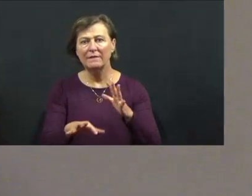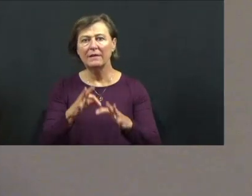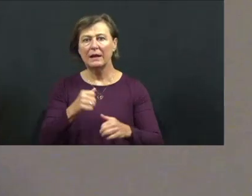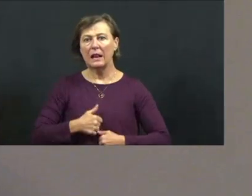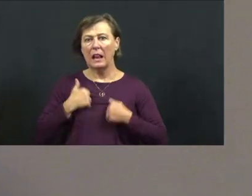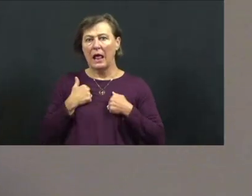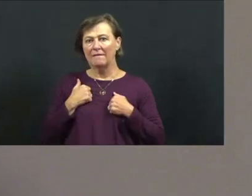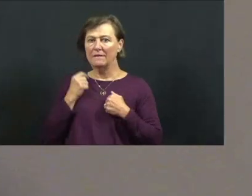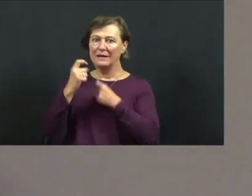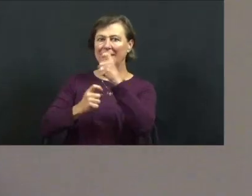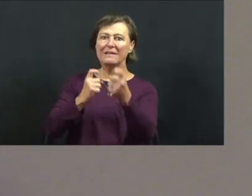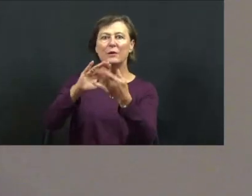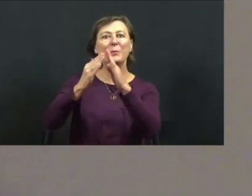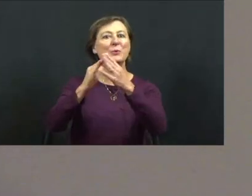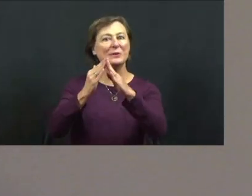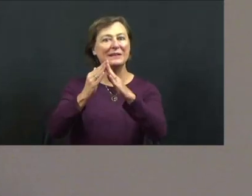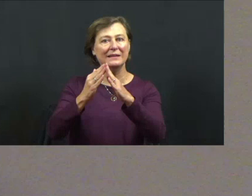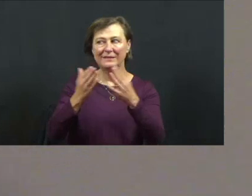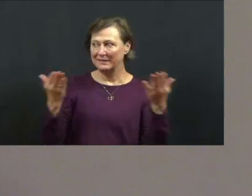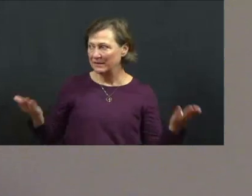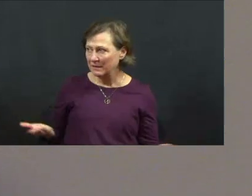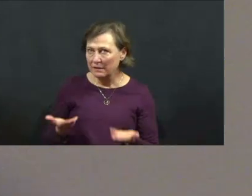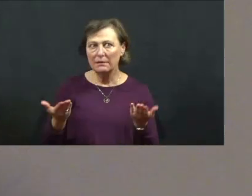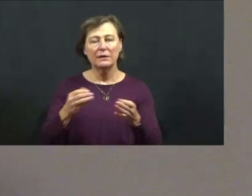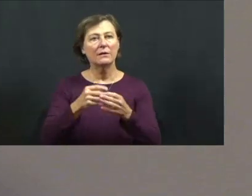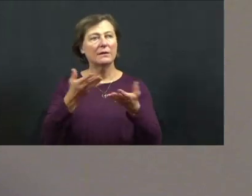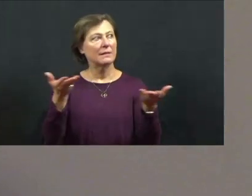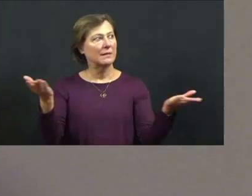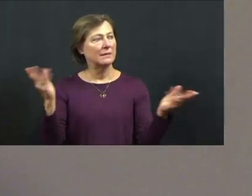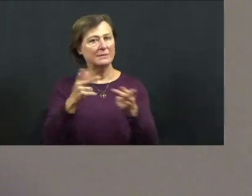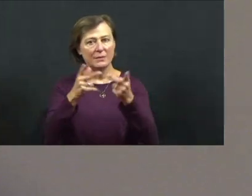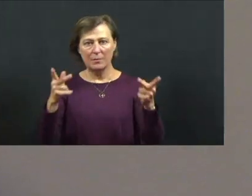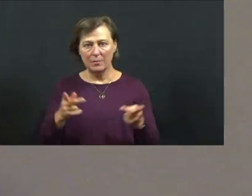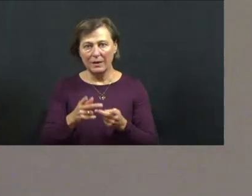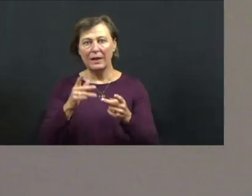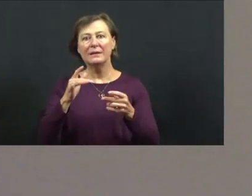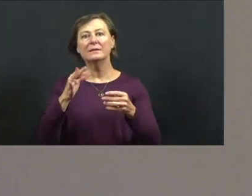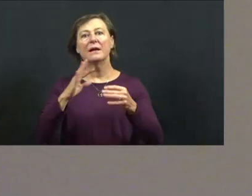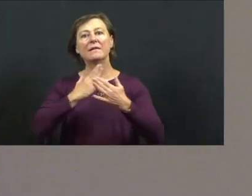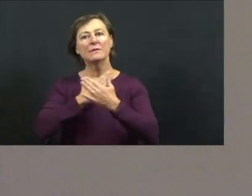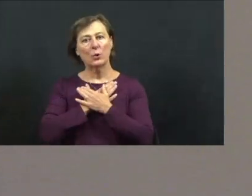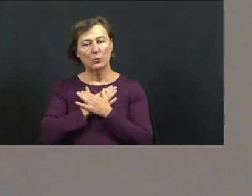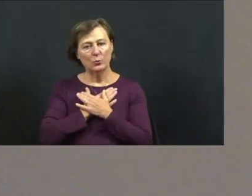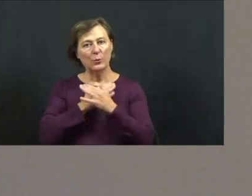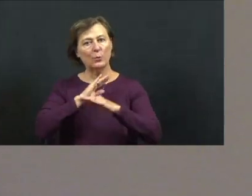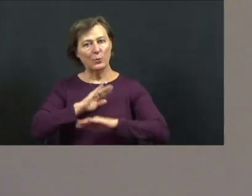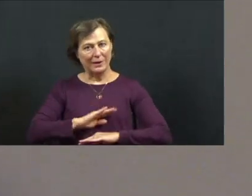Here in this place of rest, let the unrest of our hearts turn